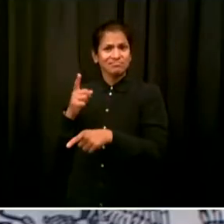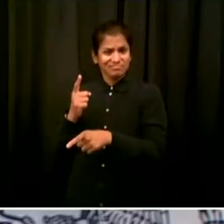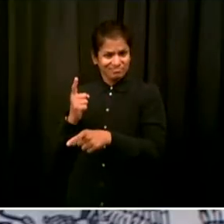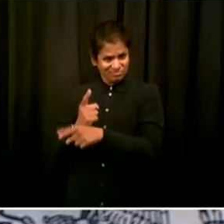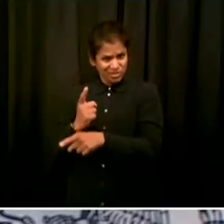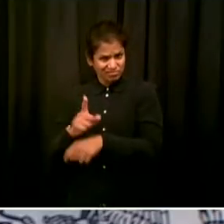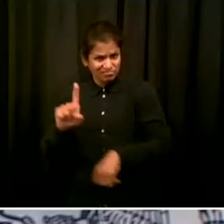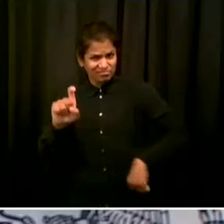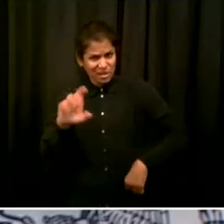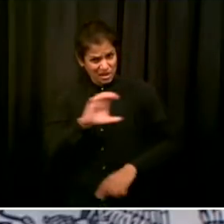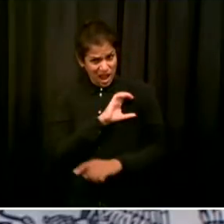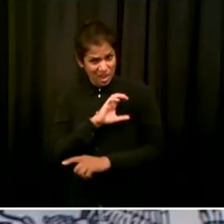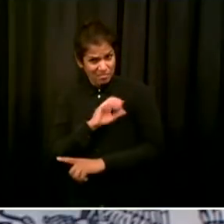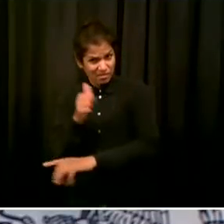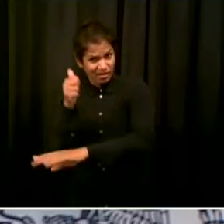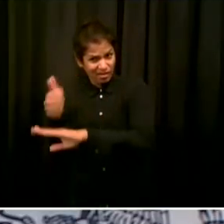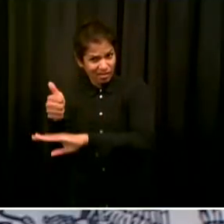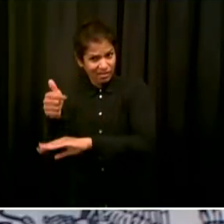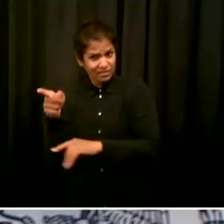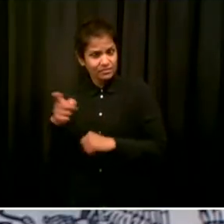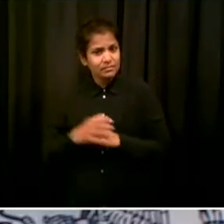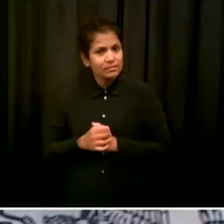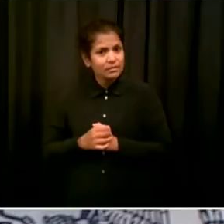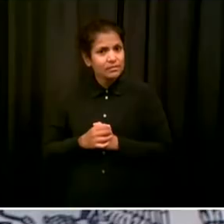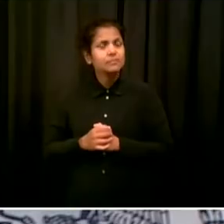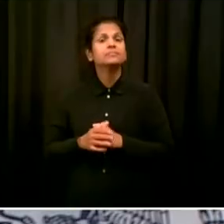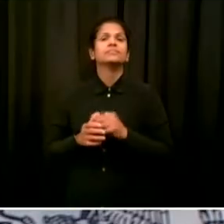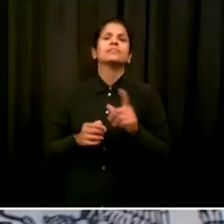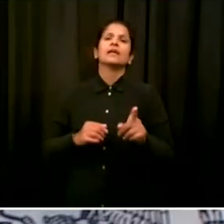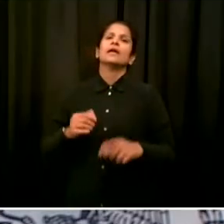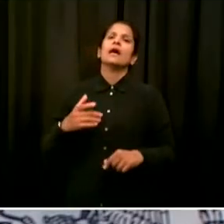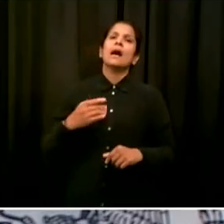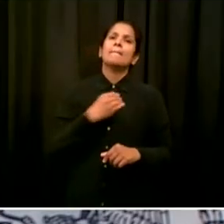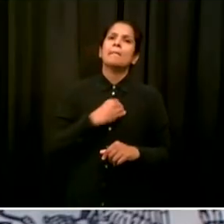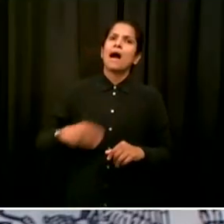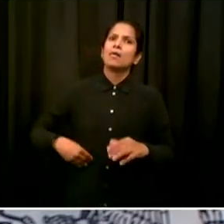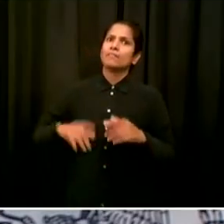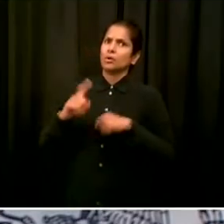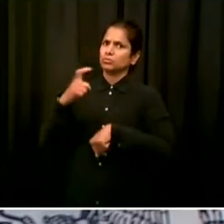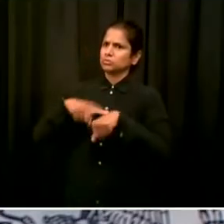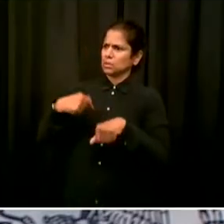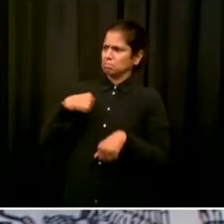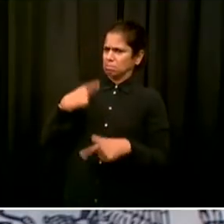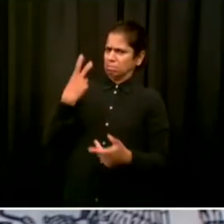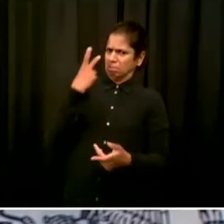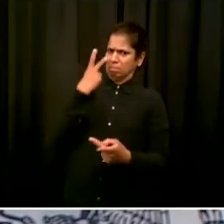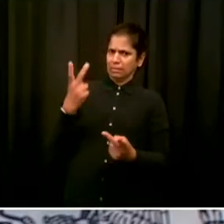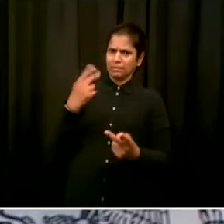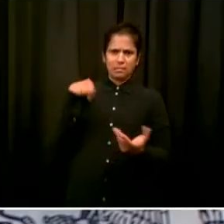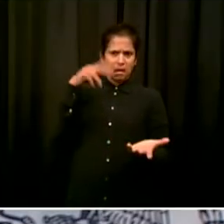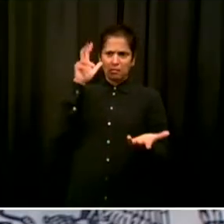FIEMEDDINGS PLIUBC. THIS IS THE FIRST I AM HEINARG ABOUT . IT